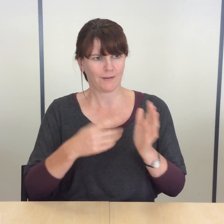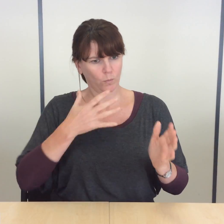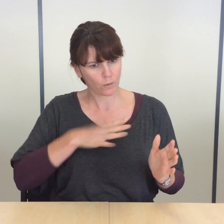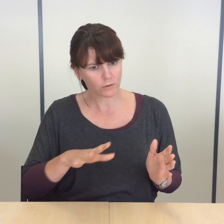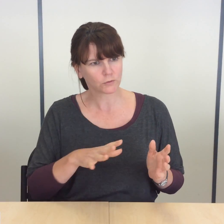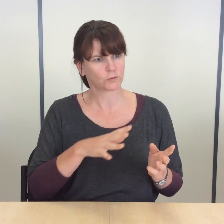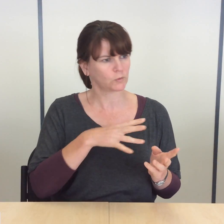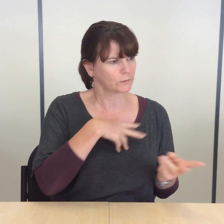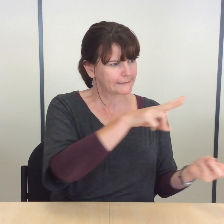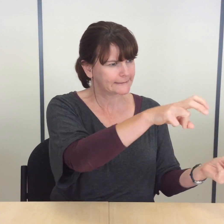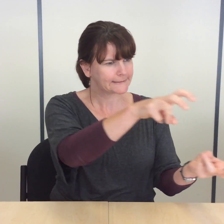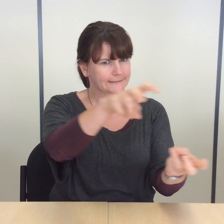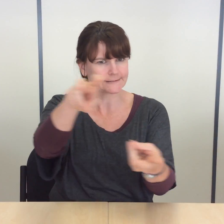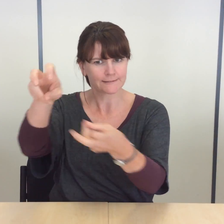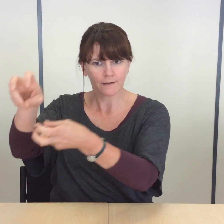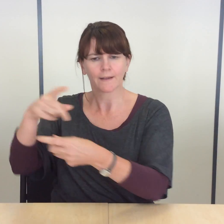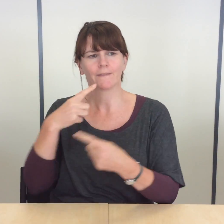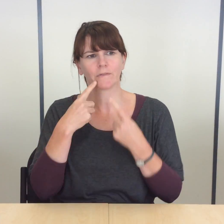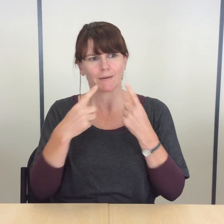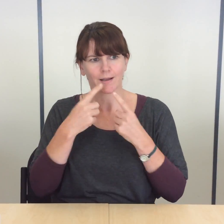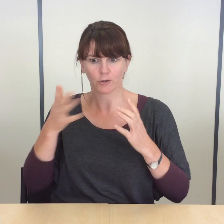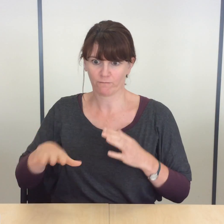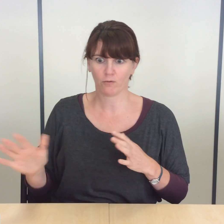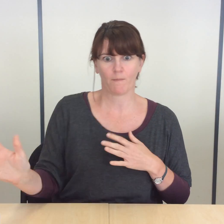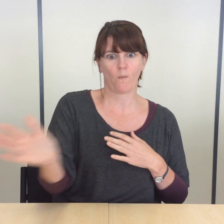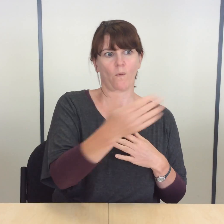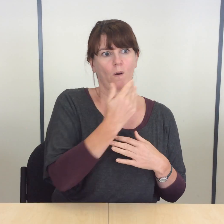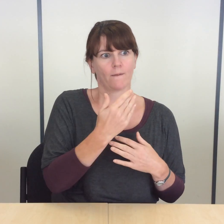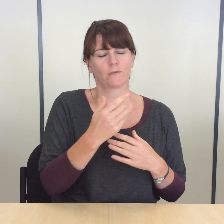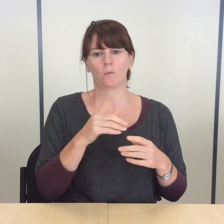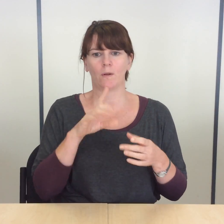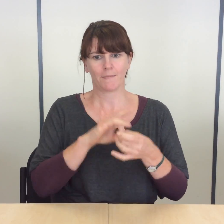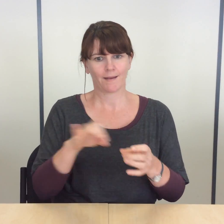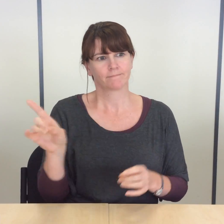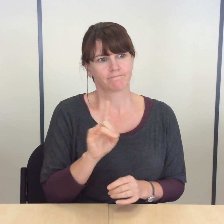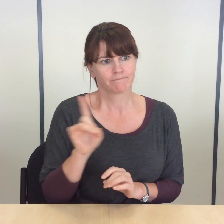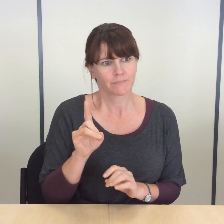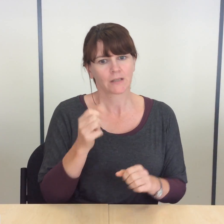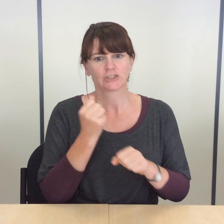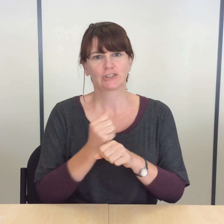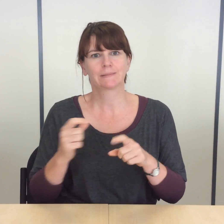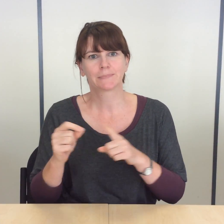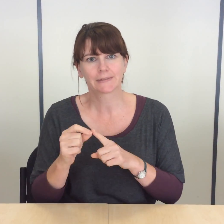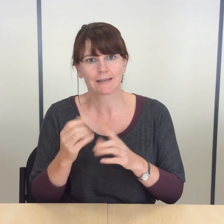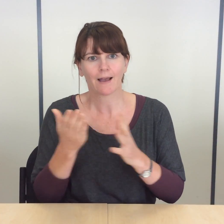Currently, the project wants to gather information